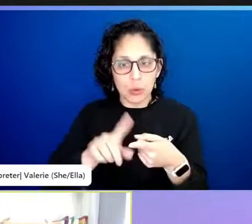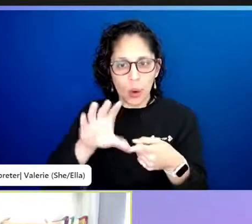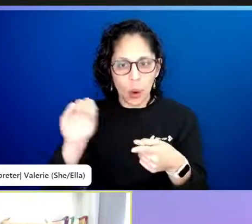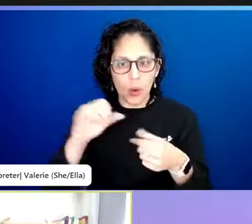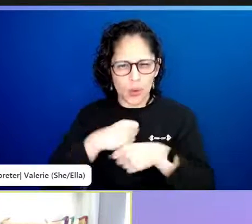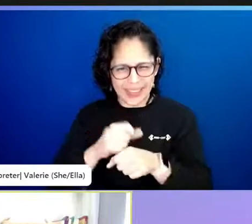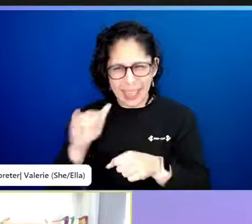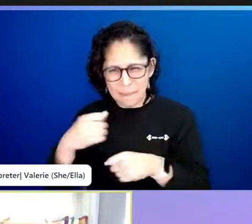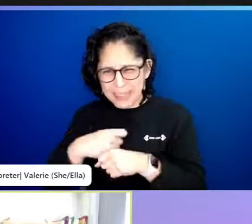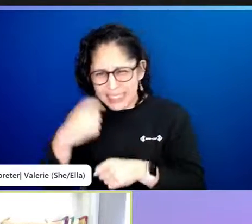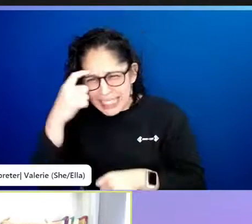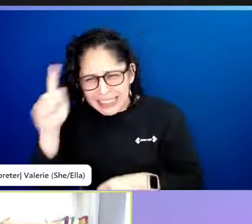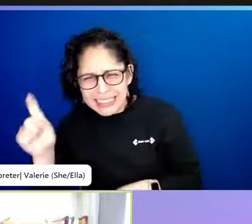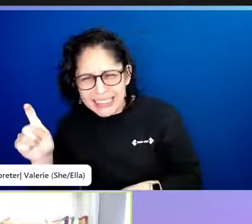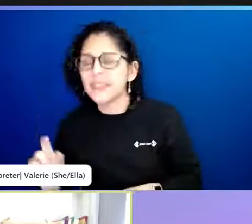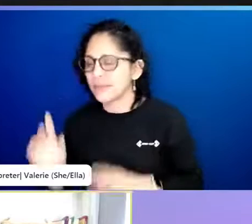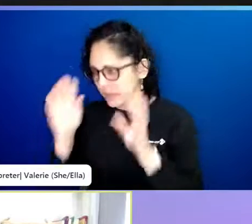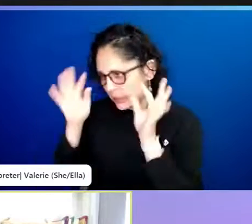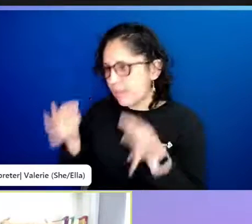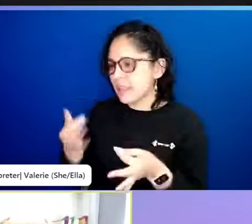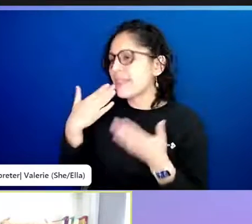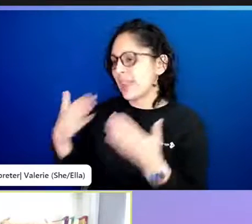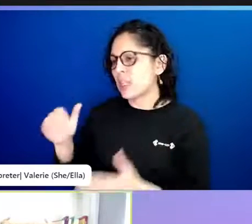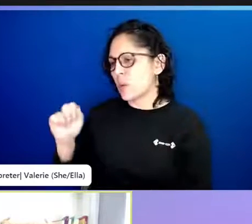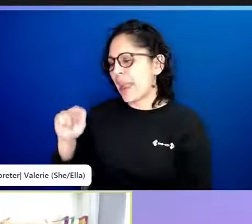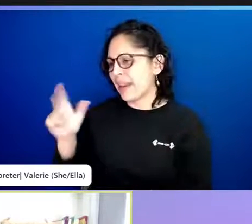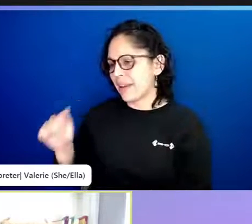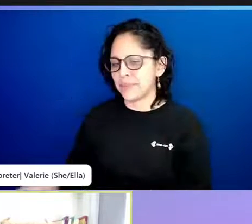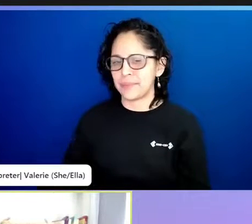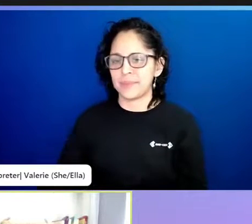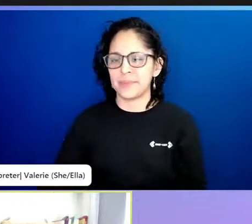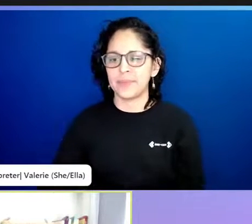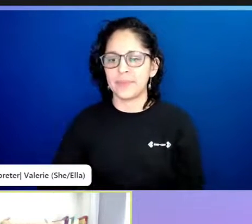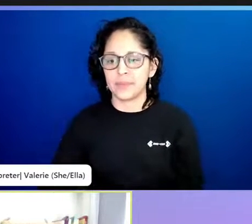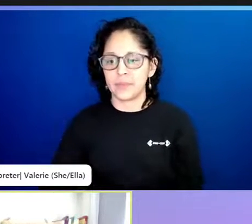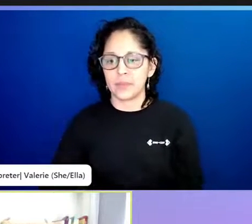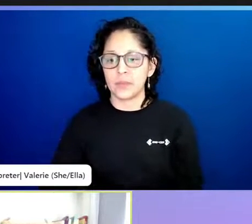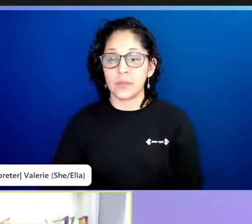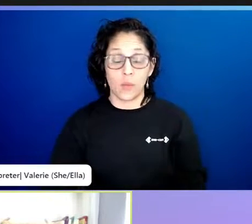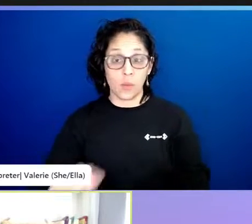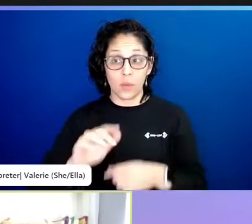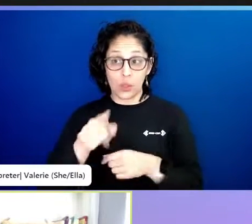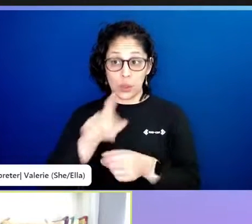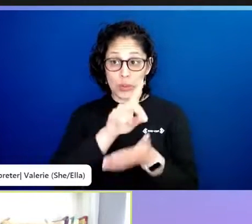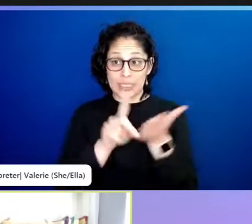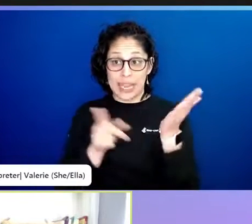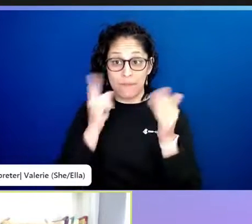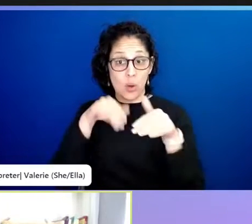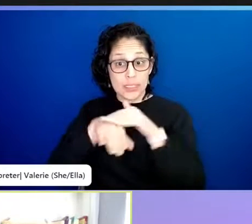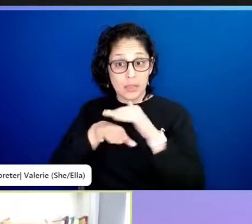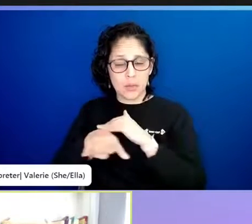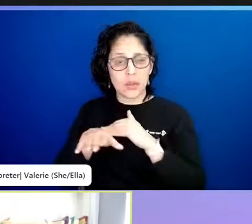definitely thank you Anna okay when you design for accessibility you end up creating a better